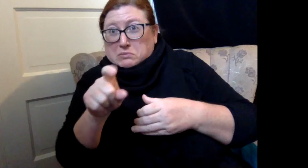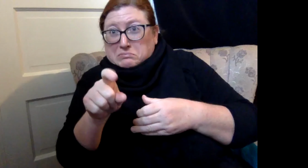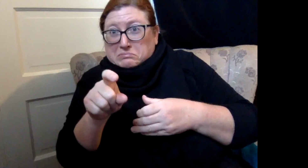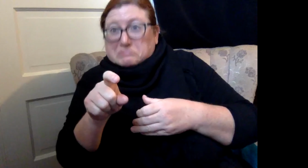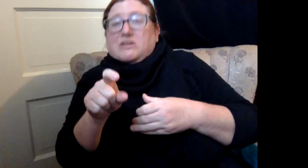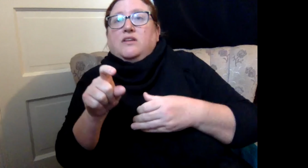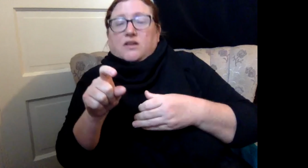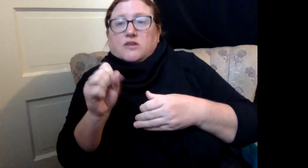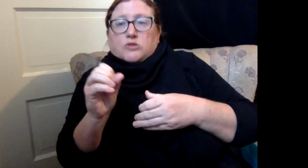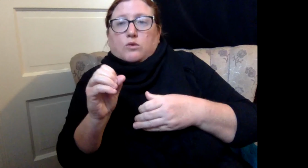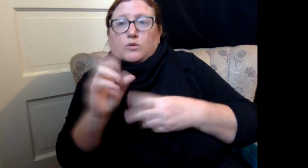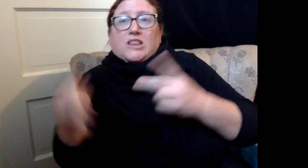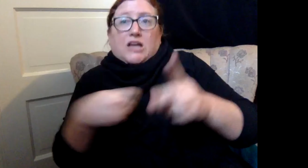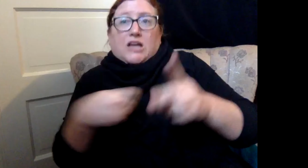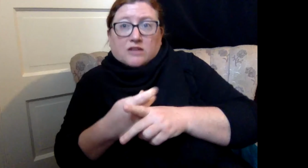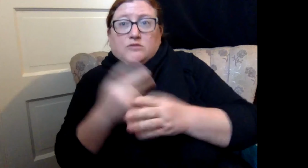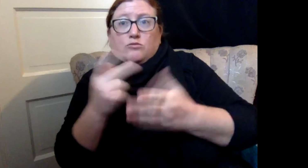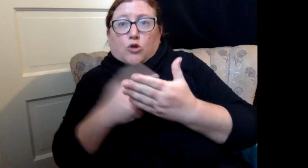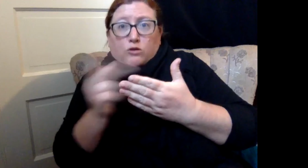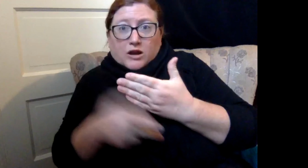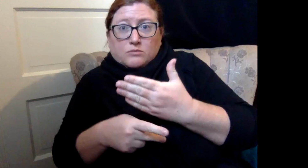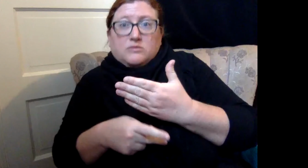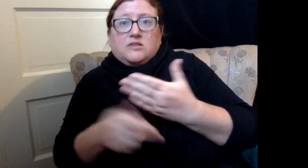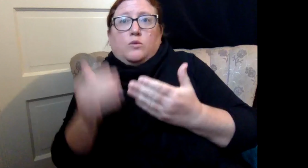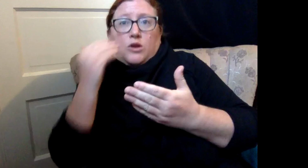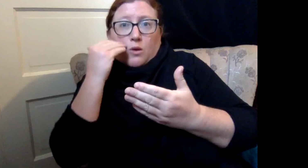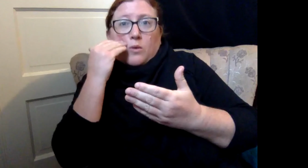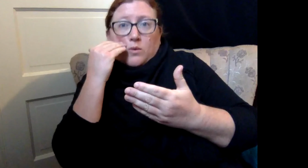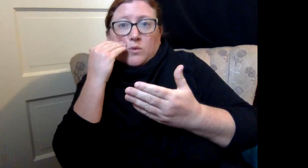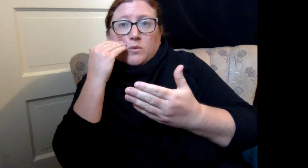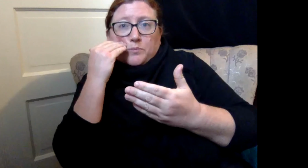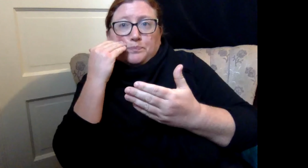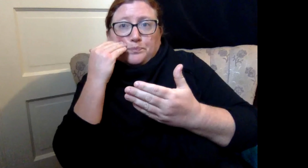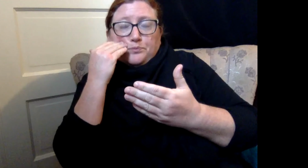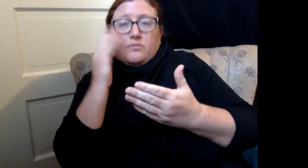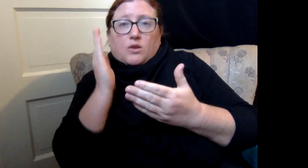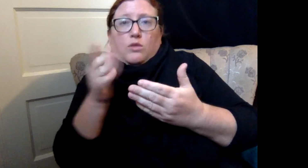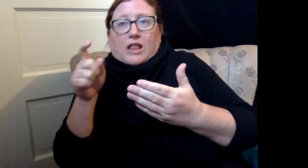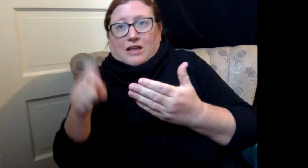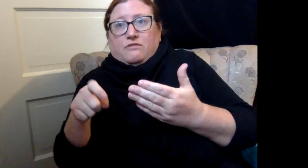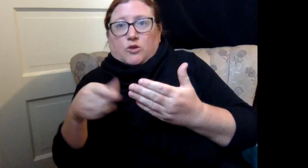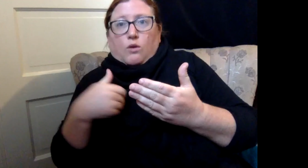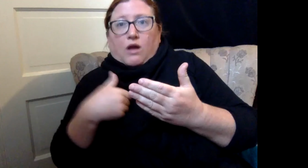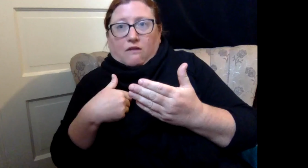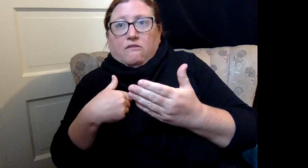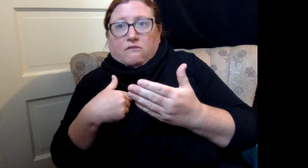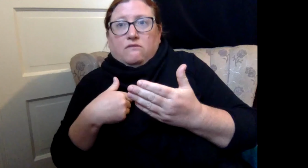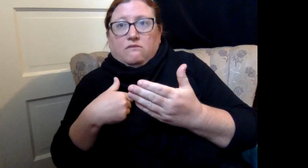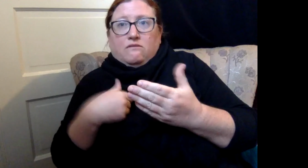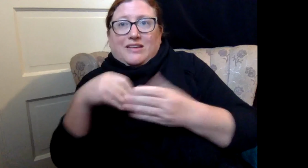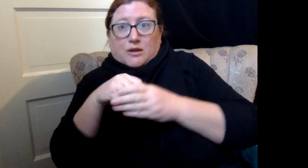push that into later weeks in the quarter. So the kinds of programs that we know are going to